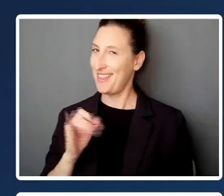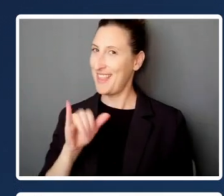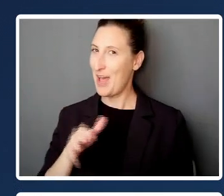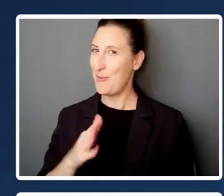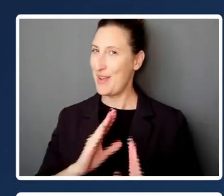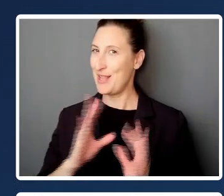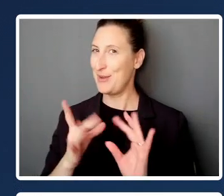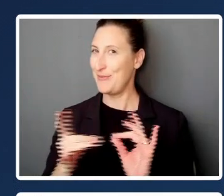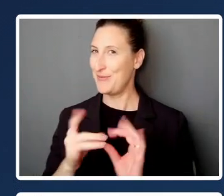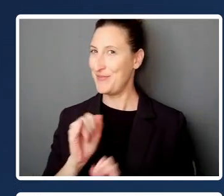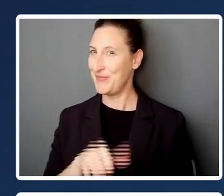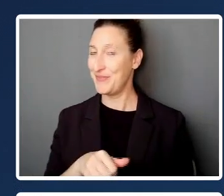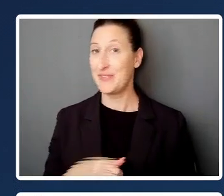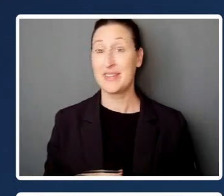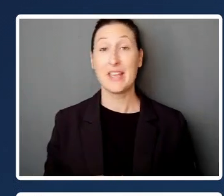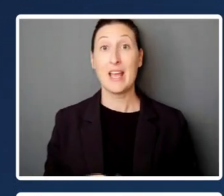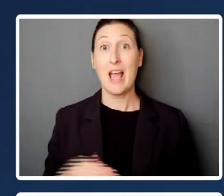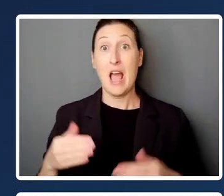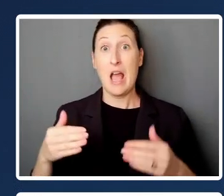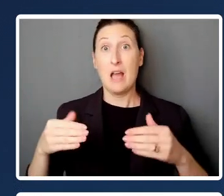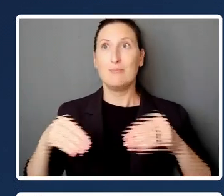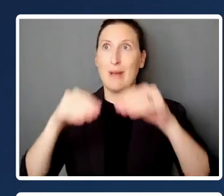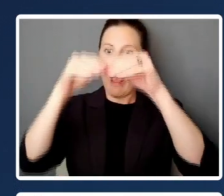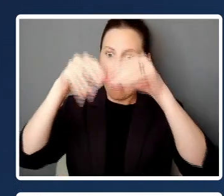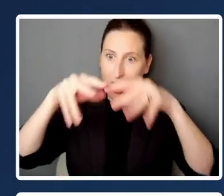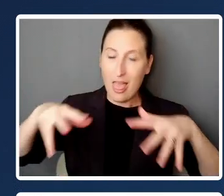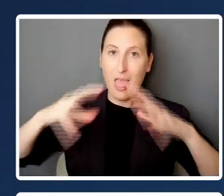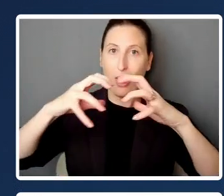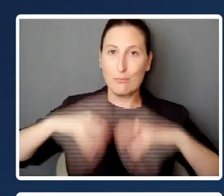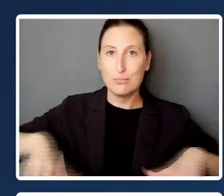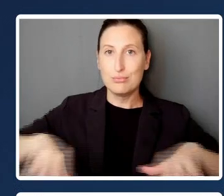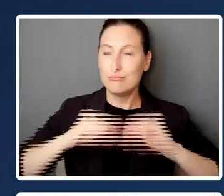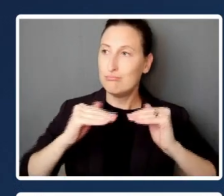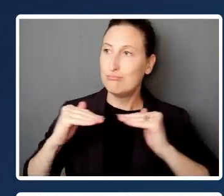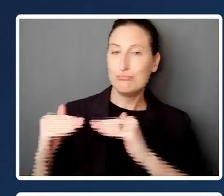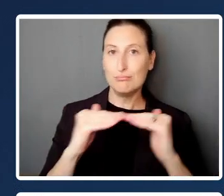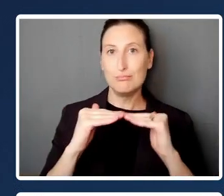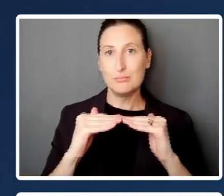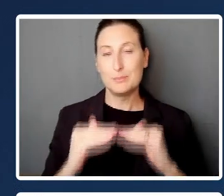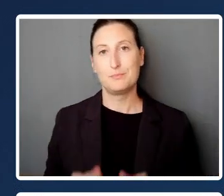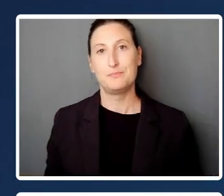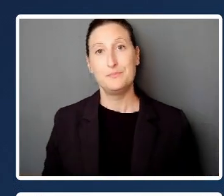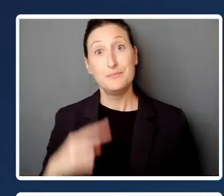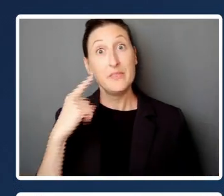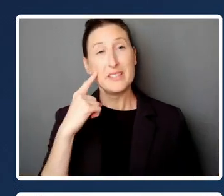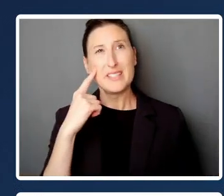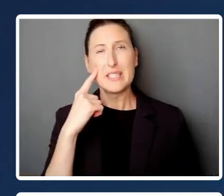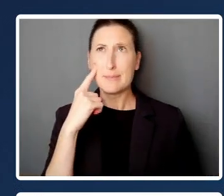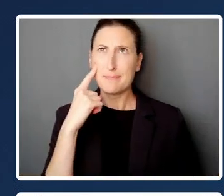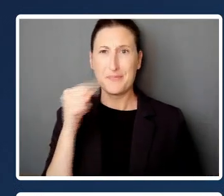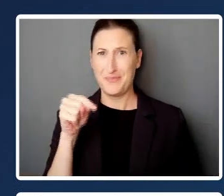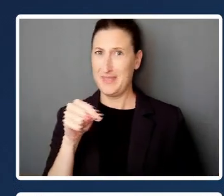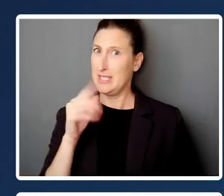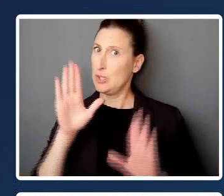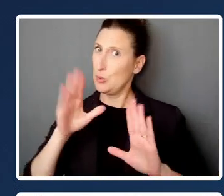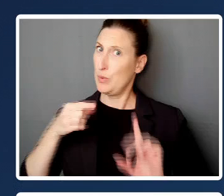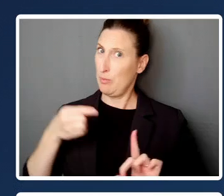down hierarchies. And I think this is a great point, too. Co-creation means if we disagree,